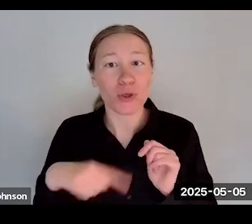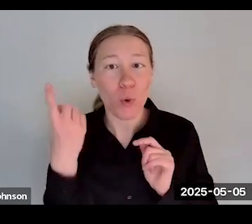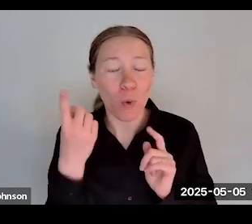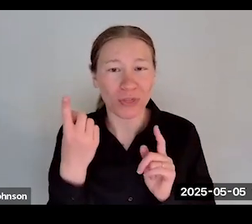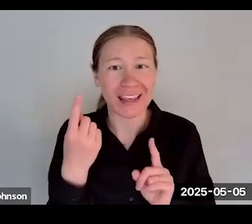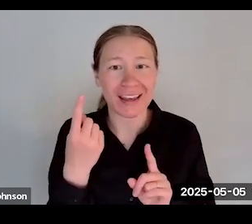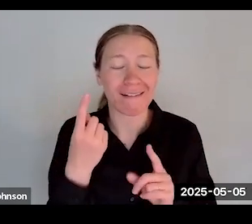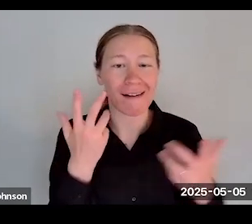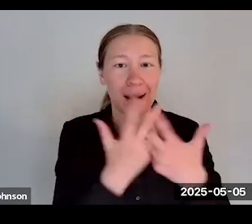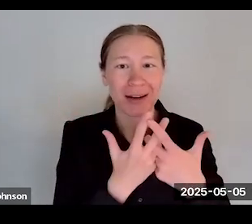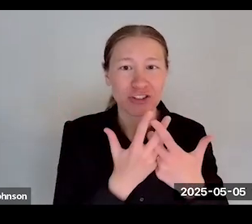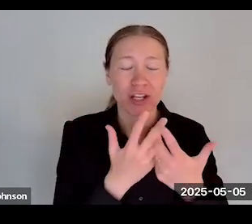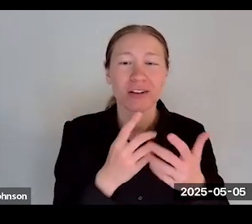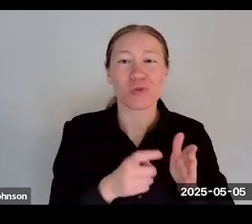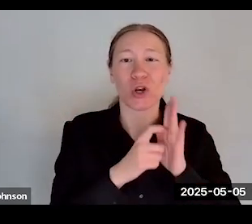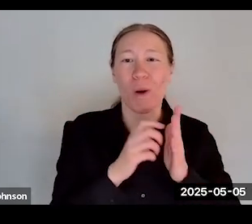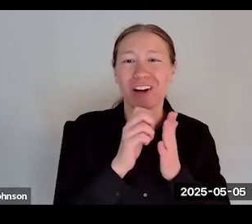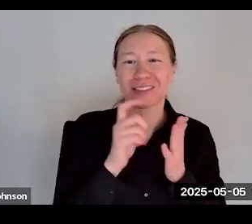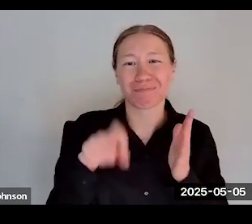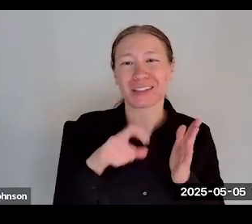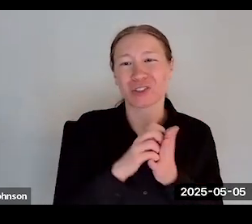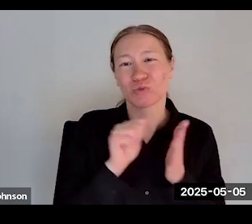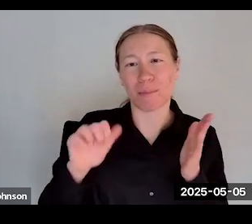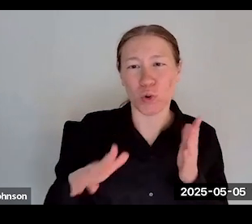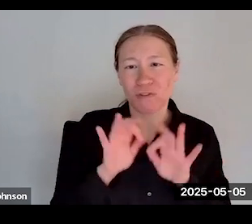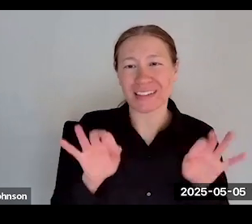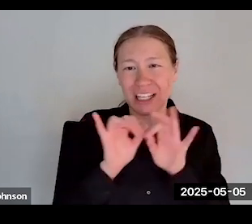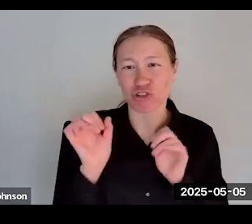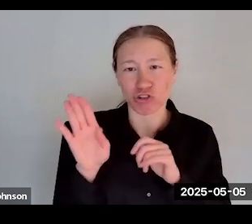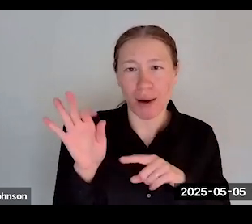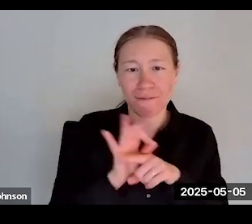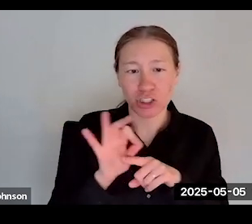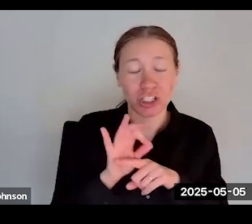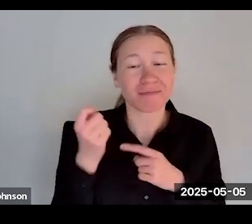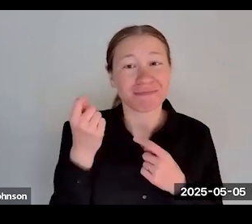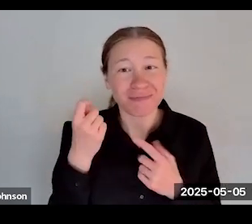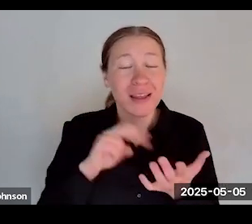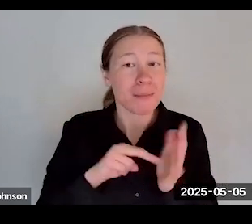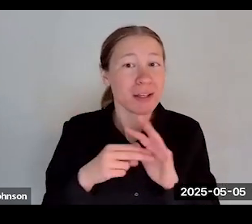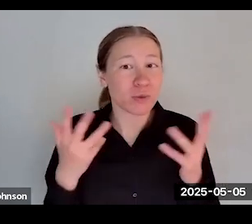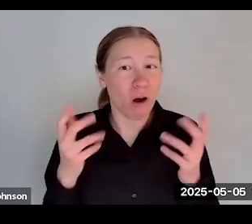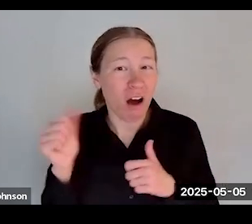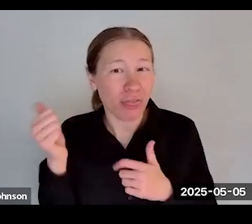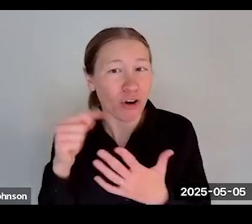requires the removal of essential job functions. In these cases, there still are other options that could be available,